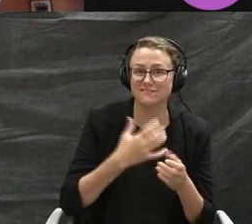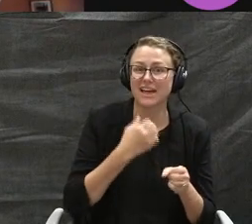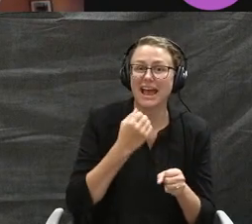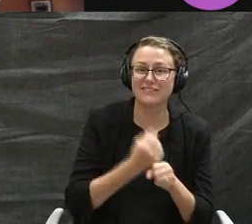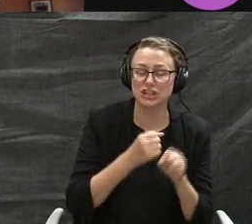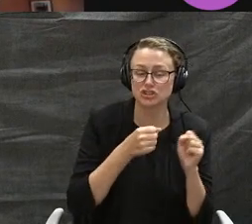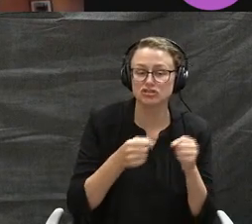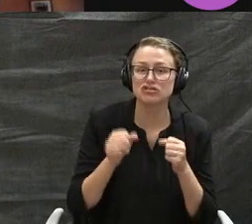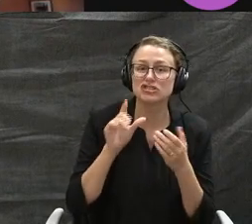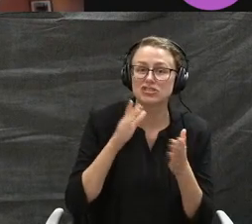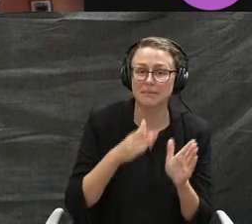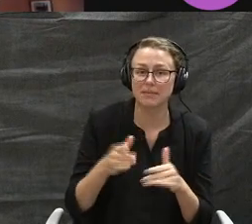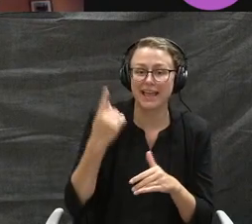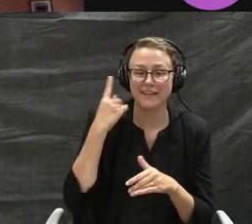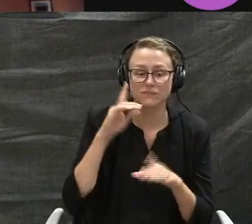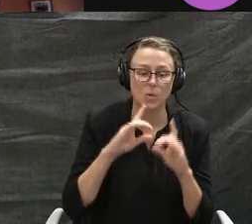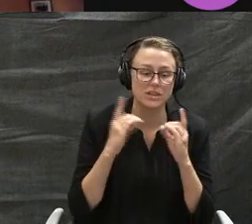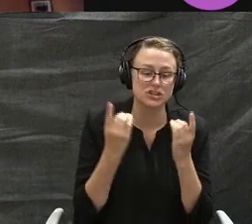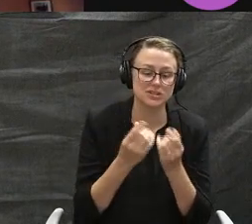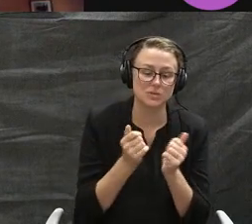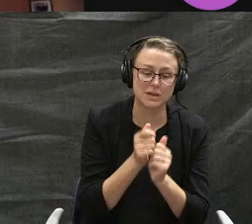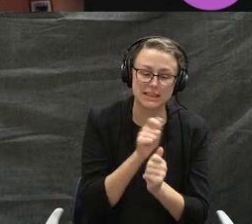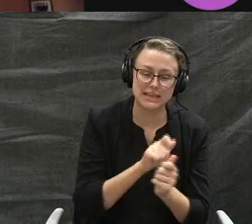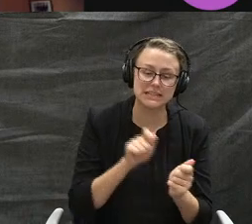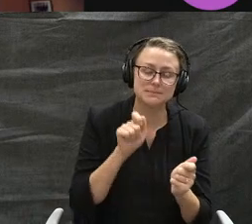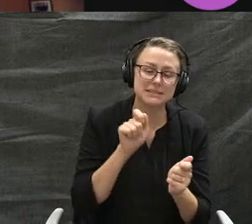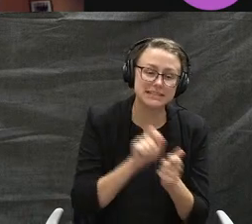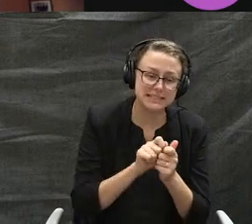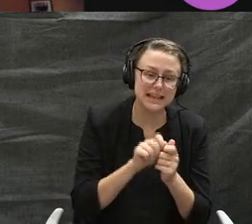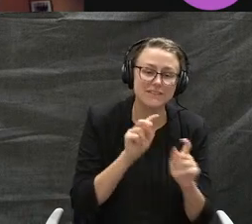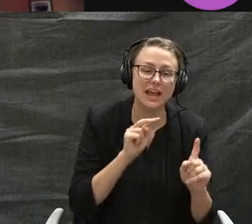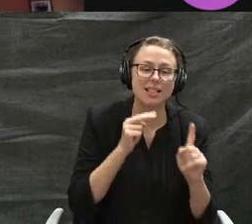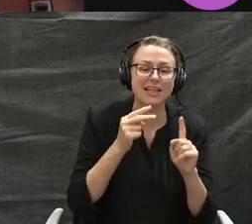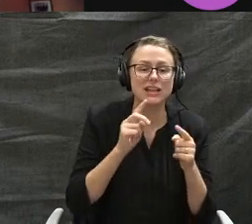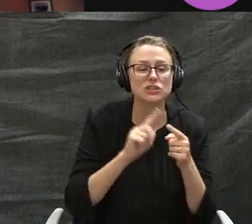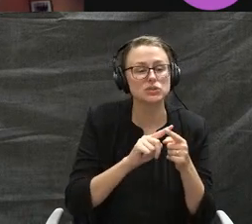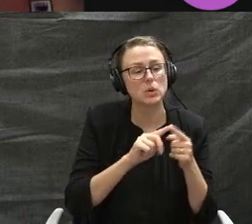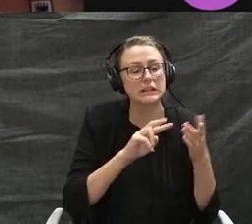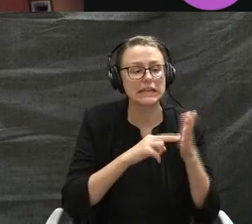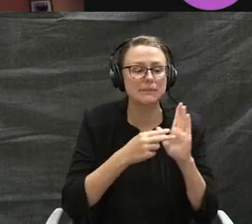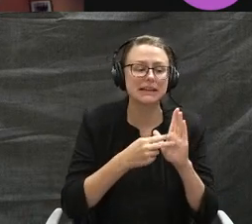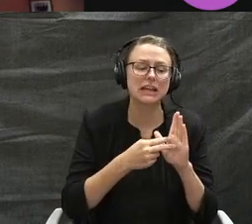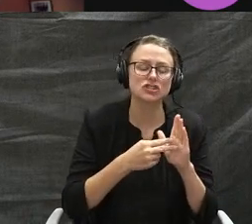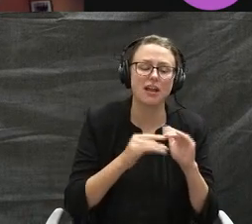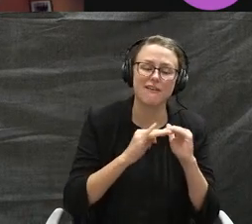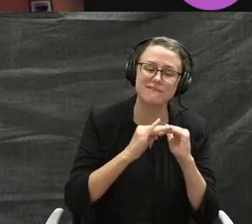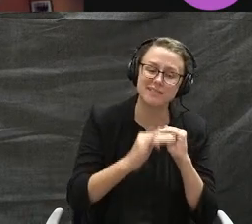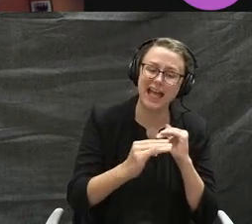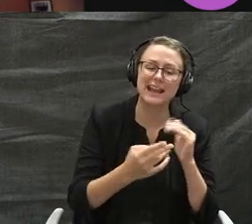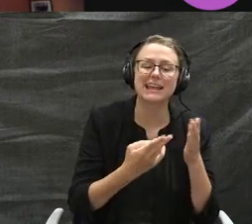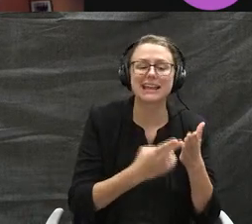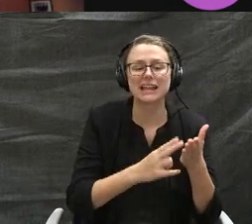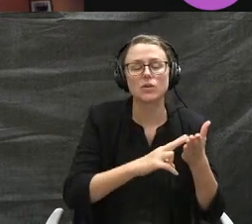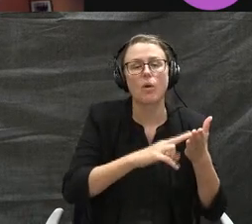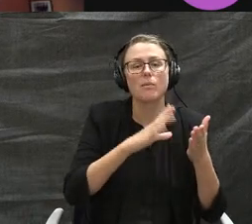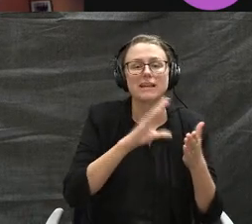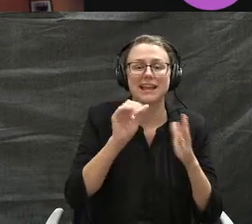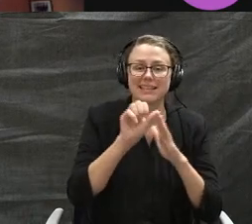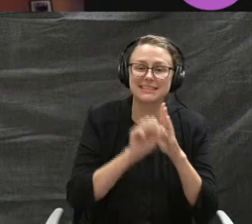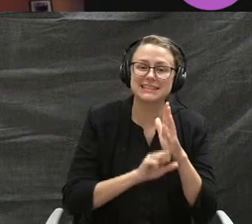strategic plan. For the district with a specific lens, tored the implication of flattening enrollment and the